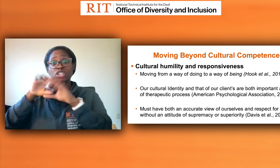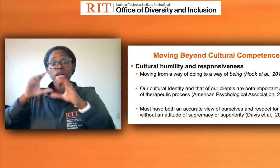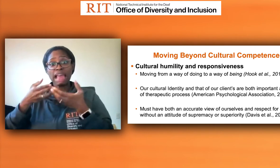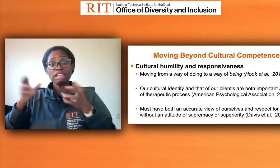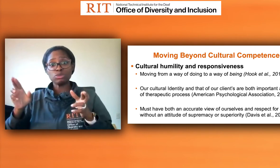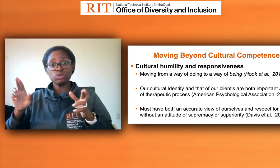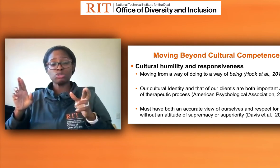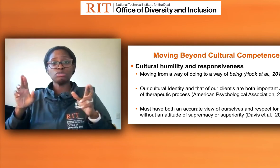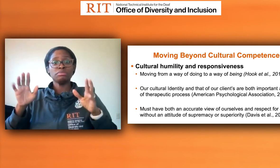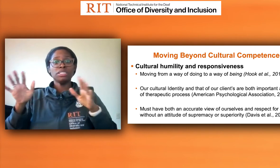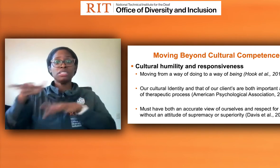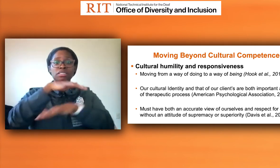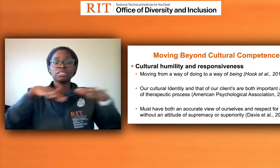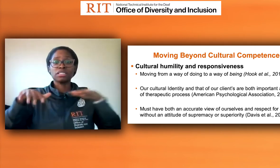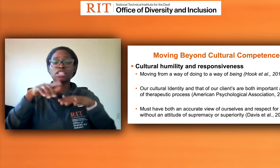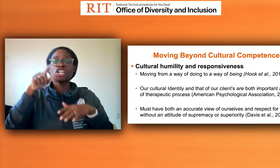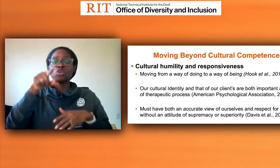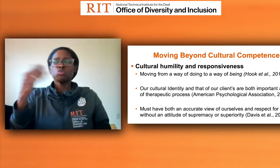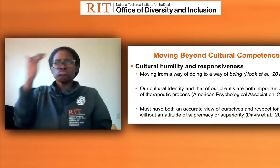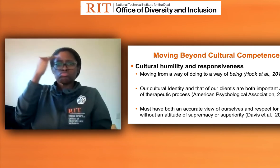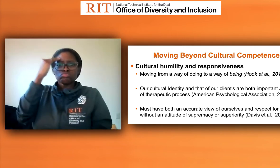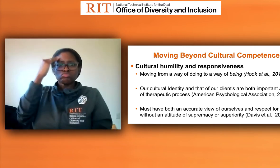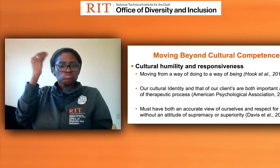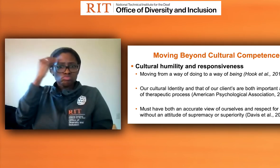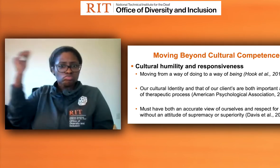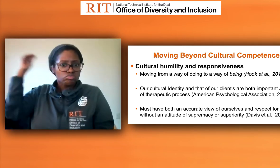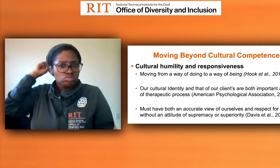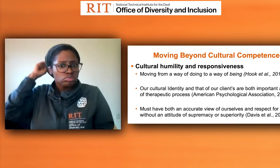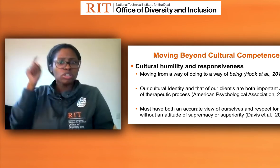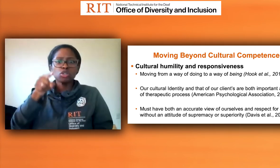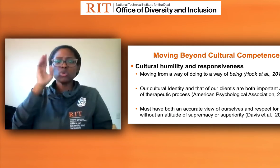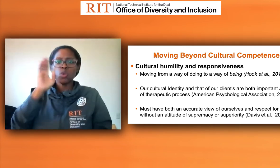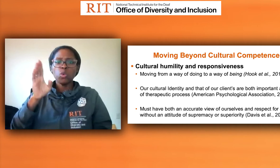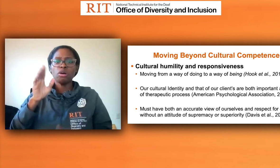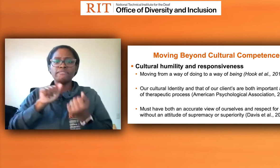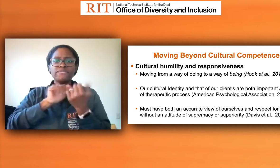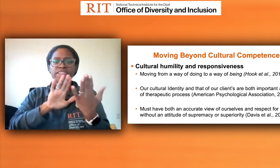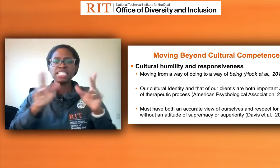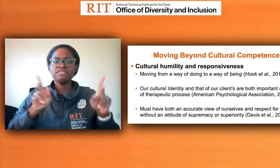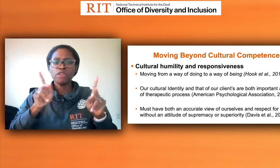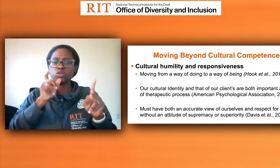or when you meet a classmate in class, you already know that you're going to face